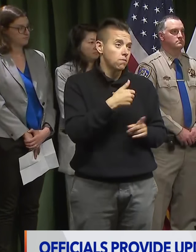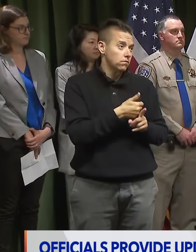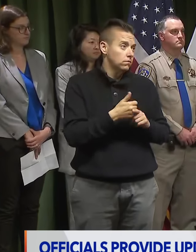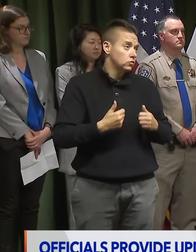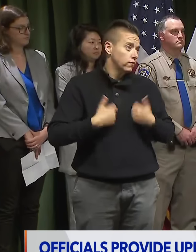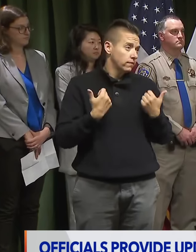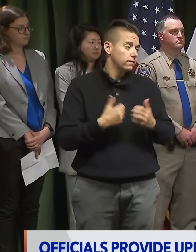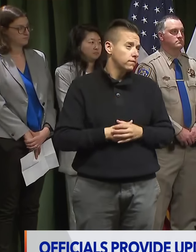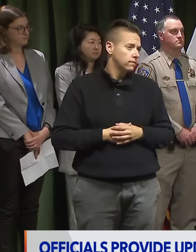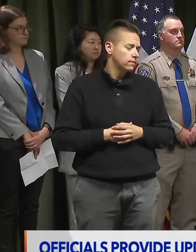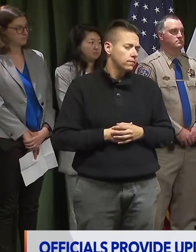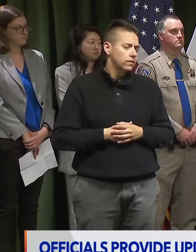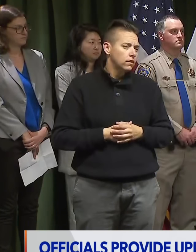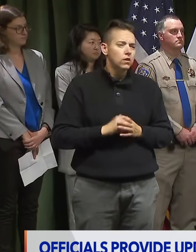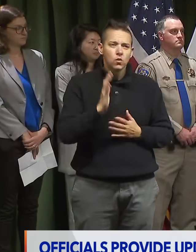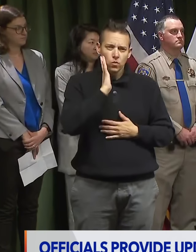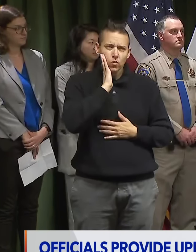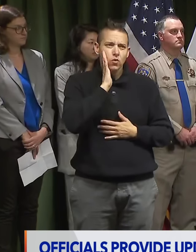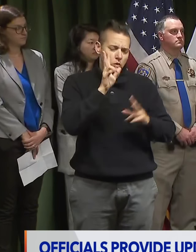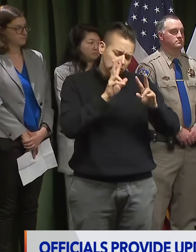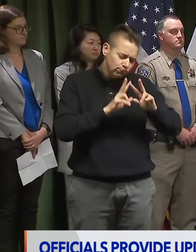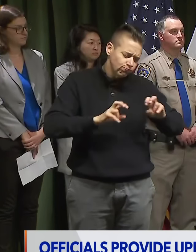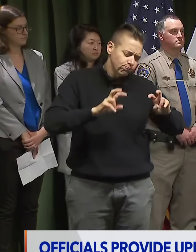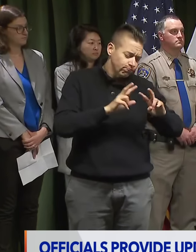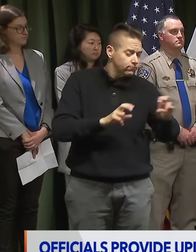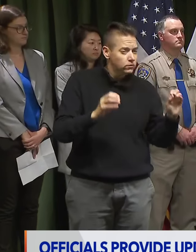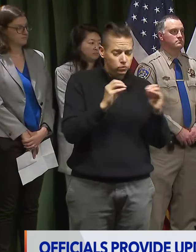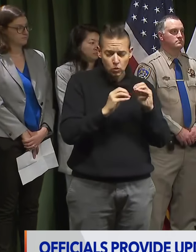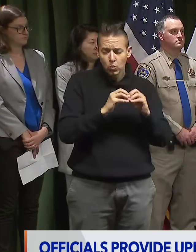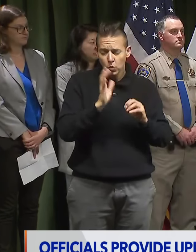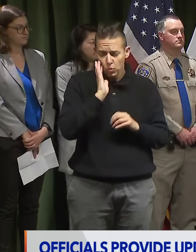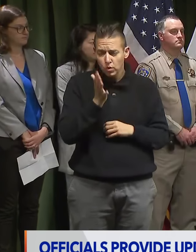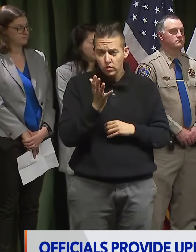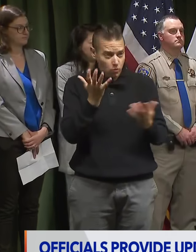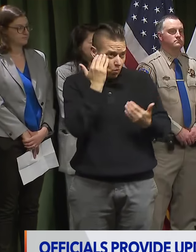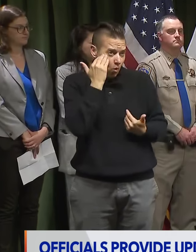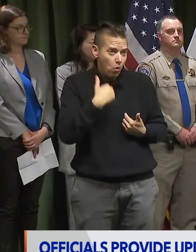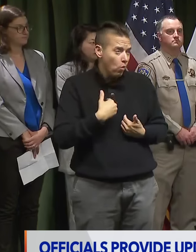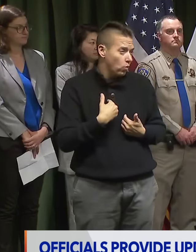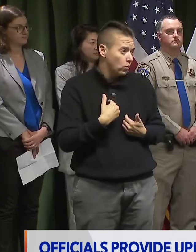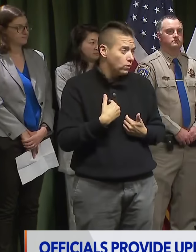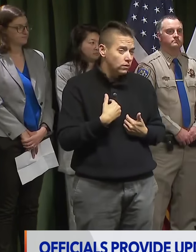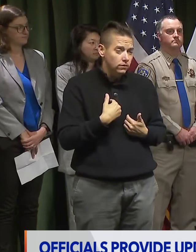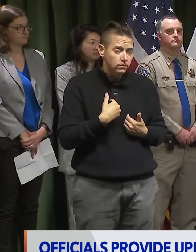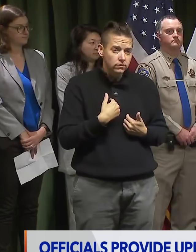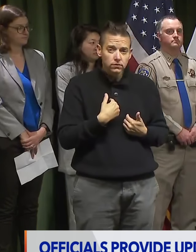THE BACK A VERY TROUBLING THIS HAS SOME SIMILARITIES OBVIOUSLY WE'RE VERY FORTUNATE